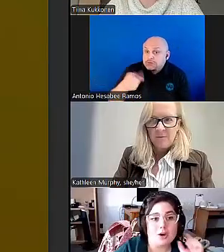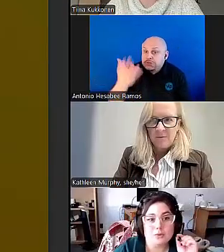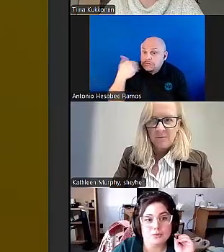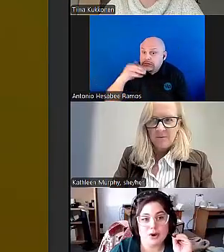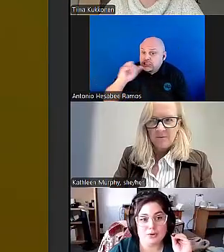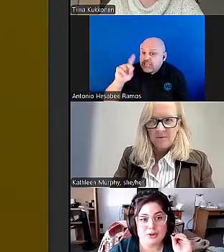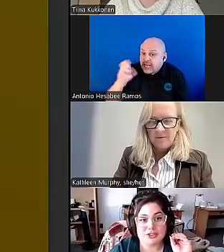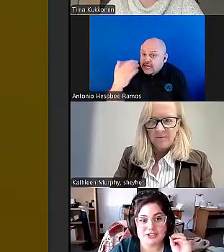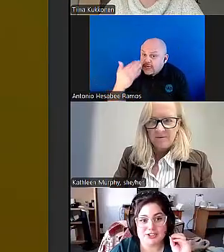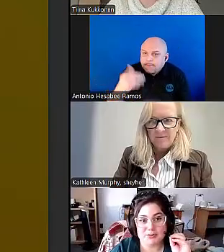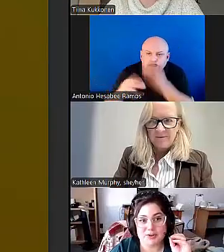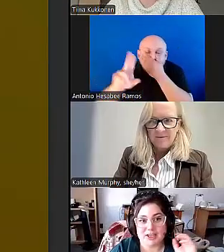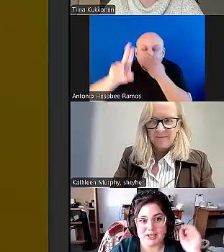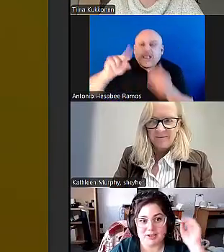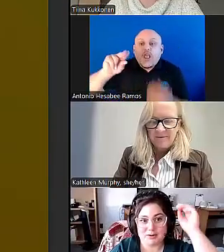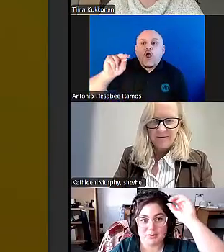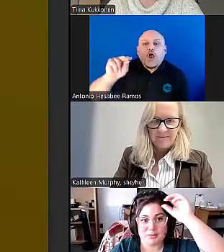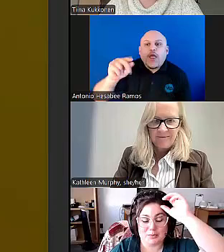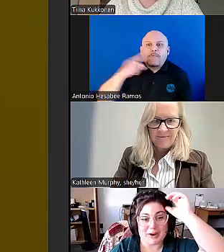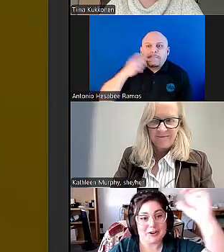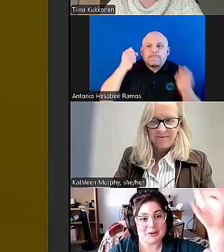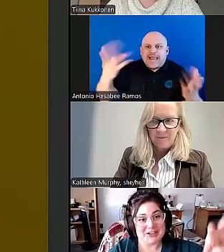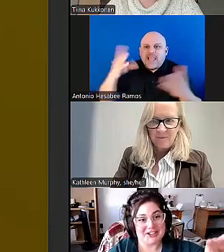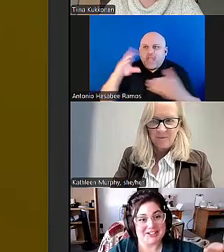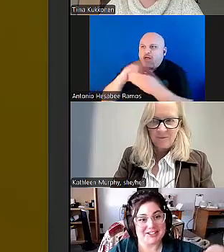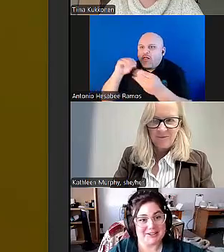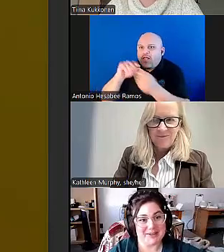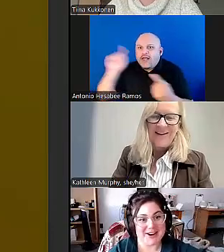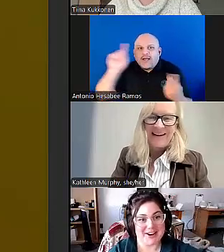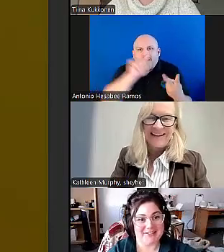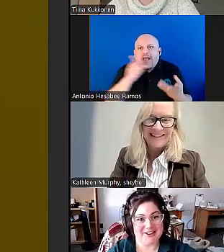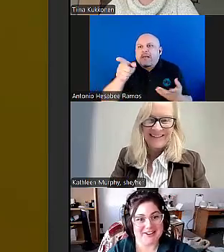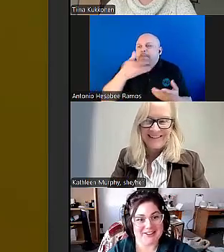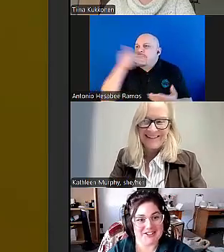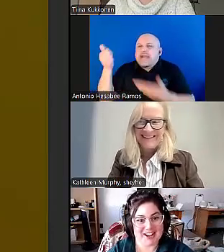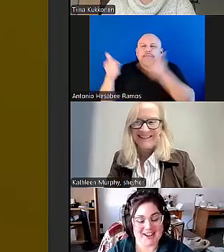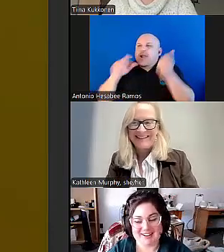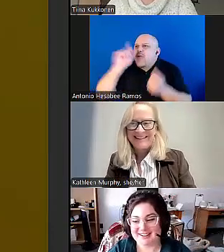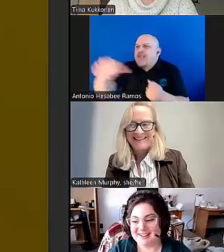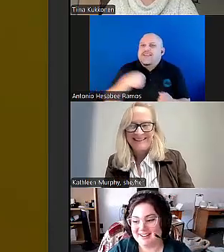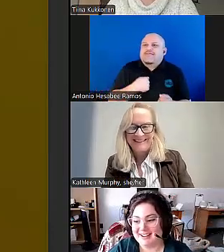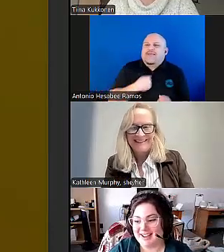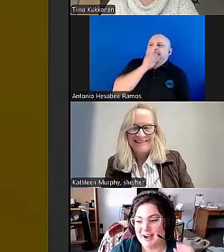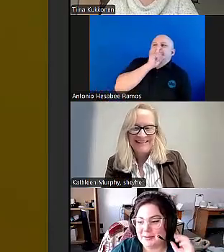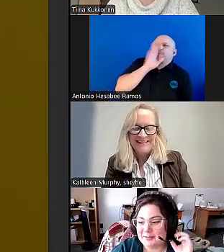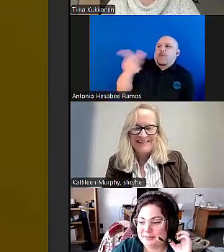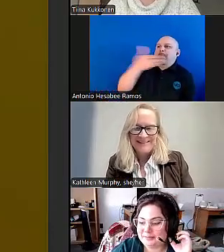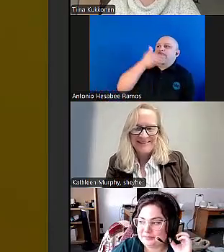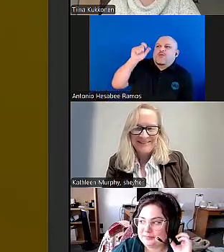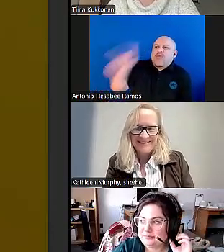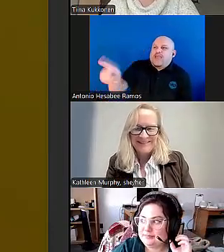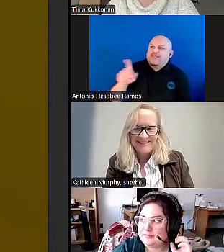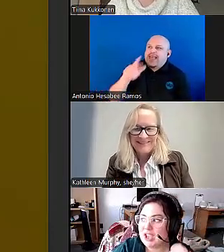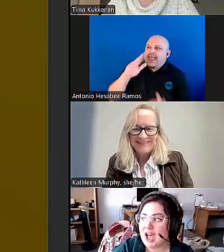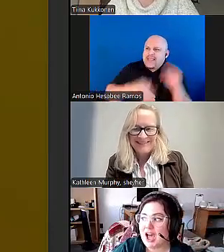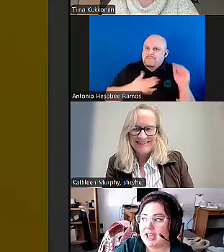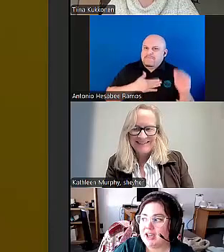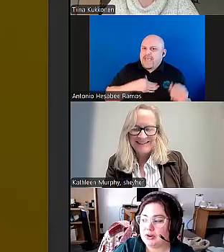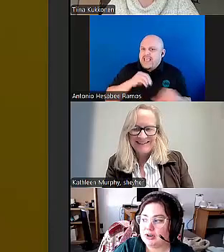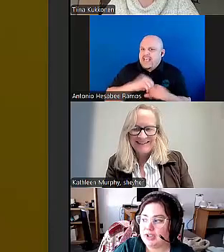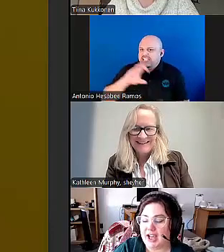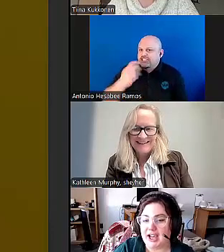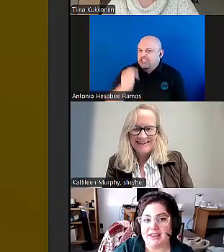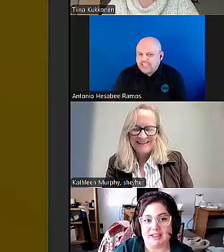Oh no. There were just so many better questions than mine, I felt in the chat. I work at the